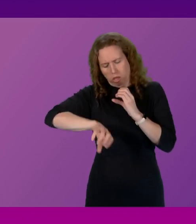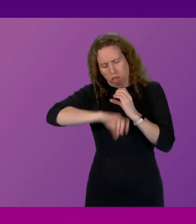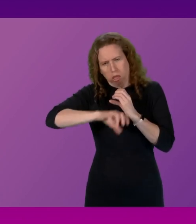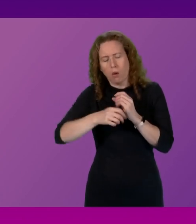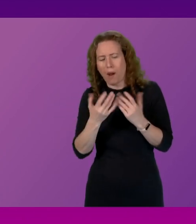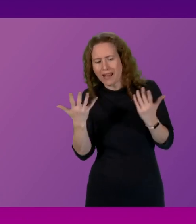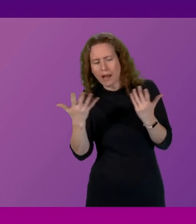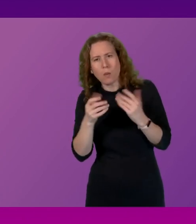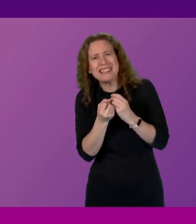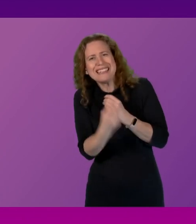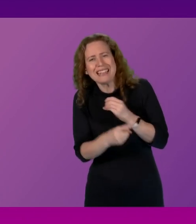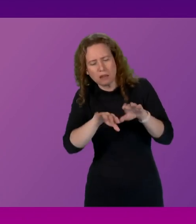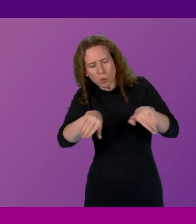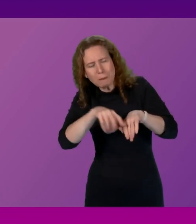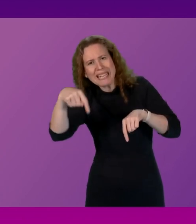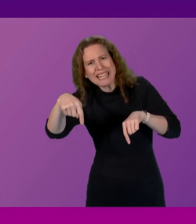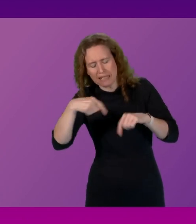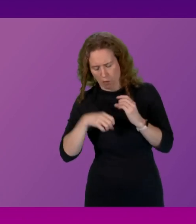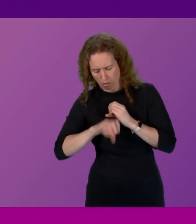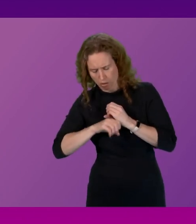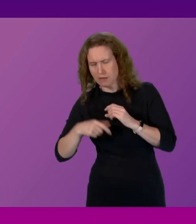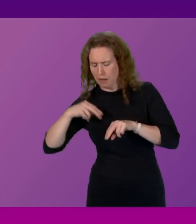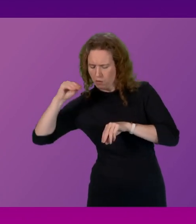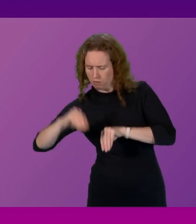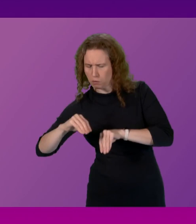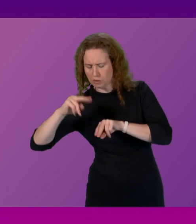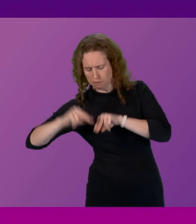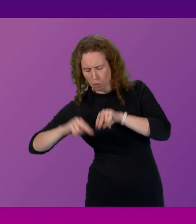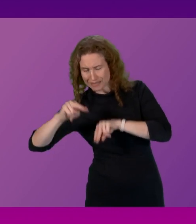waters to provide near-real-time spill data by December 2024.